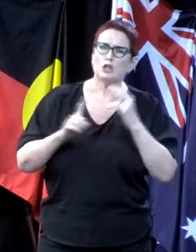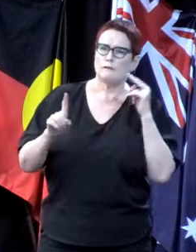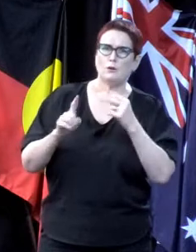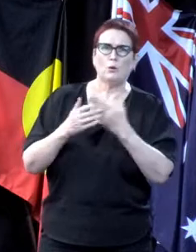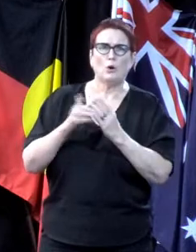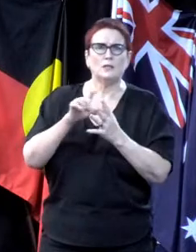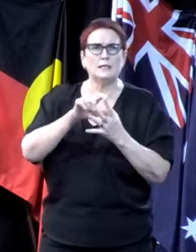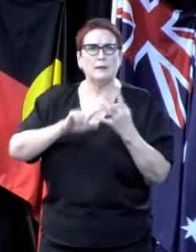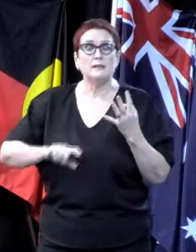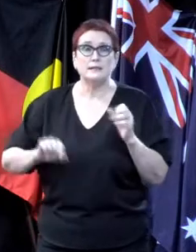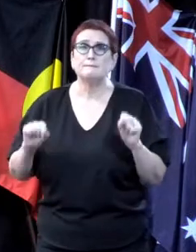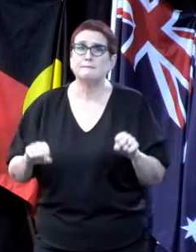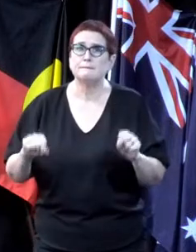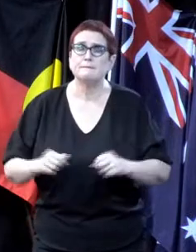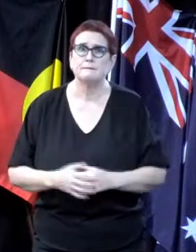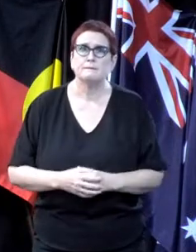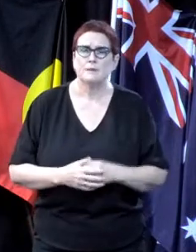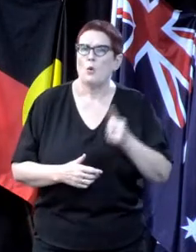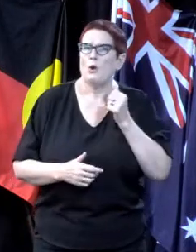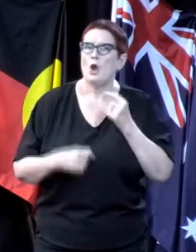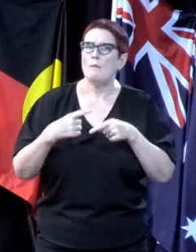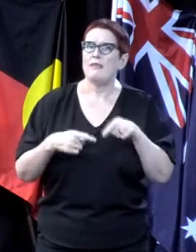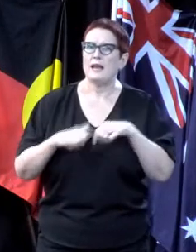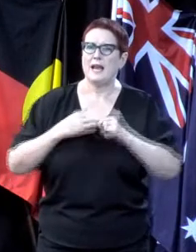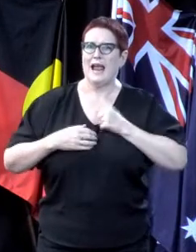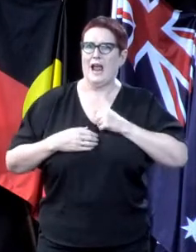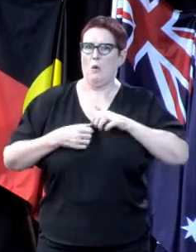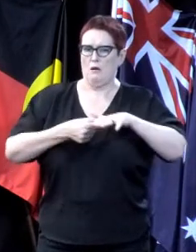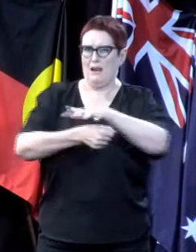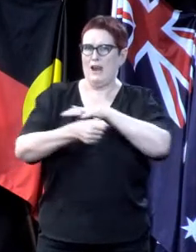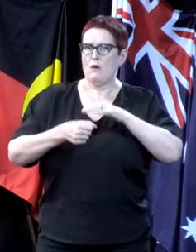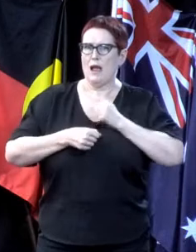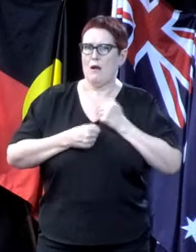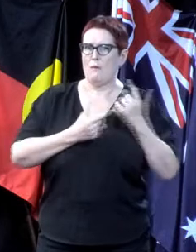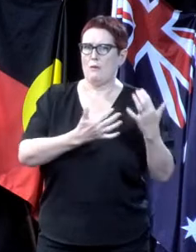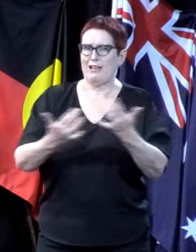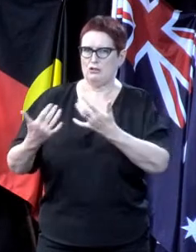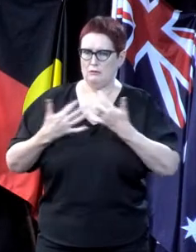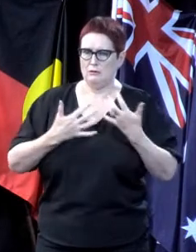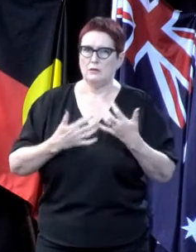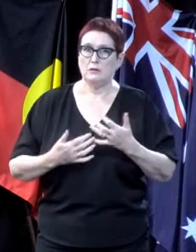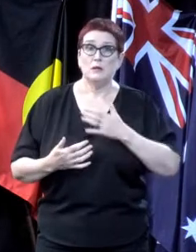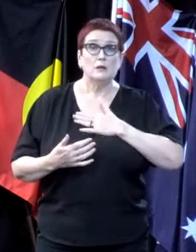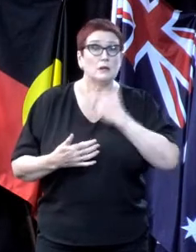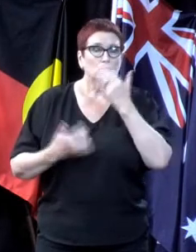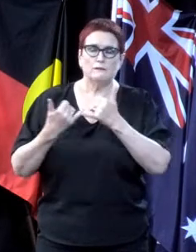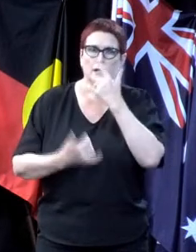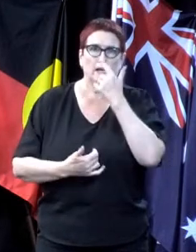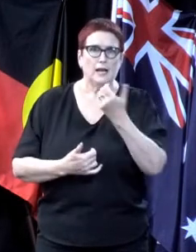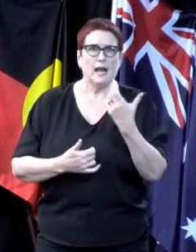Certainly, it's something that we're very aware of in the demographic of our school. We're very lucky, at our school, that we have the engagement